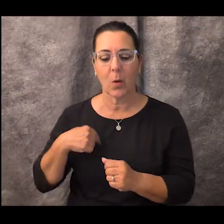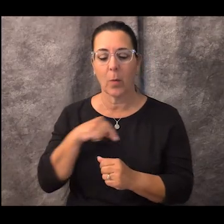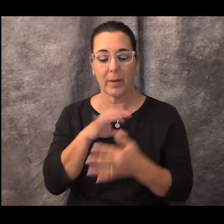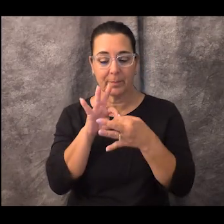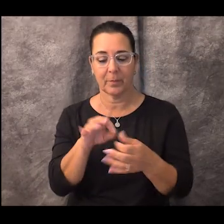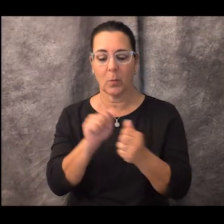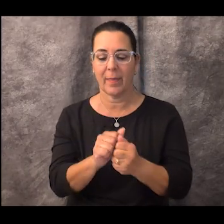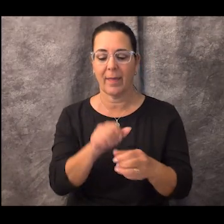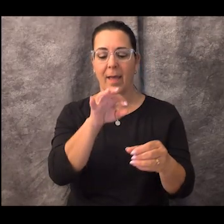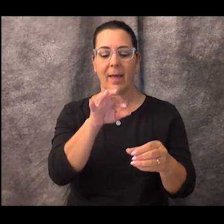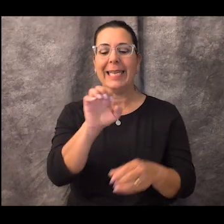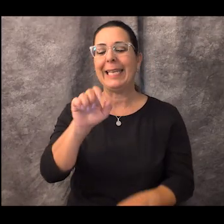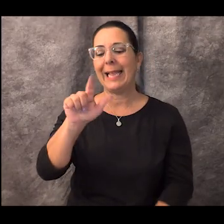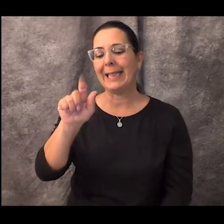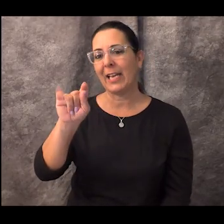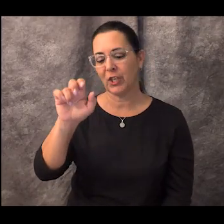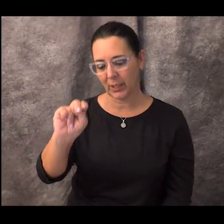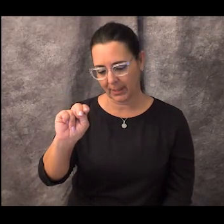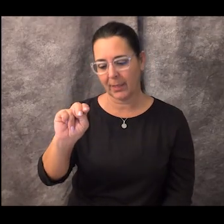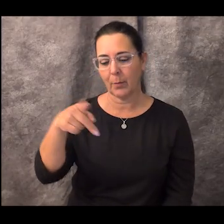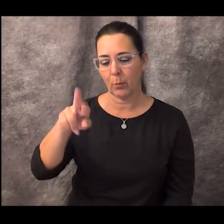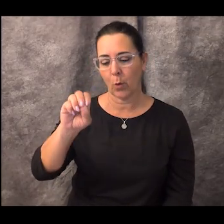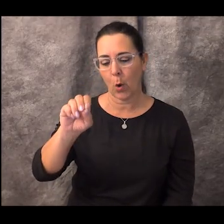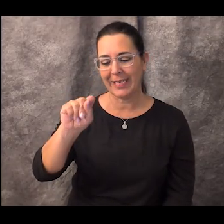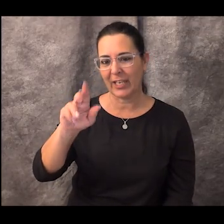Do you know them? That's like the 886-OUR-VOTE number that you call (Eric) Yeah.